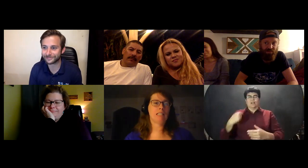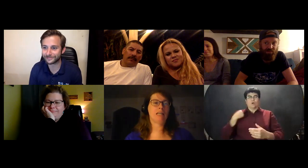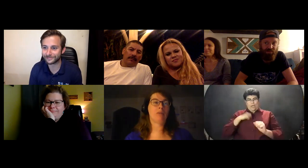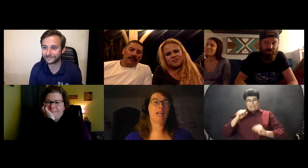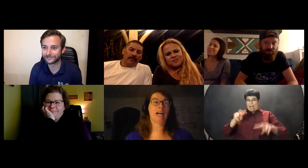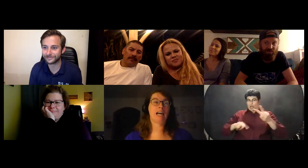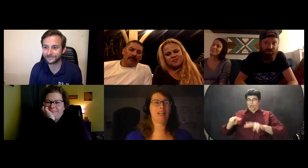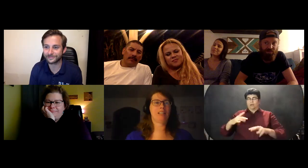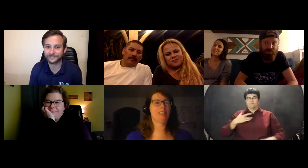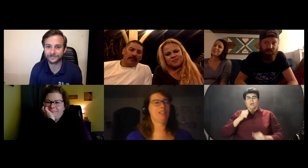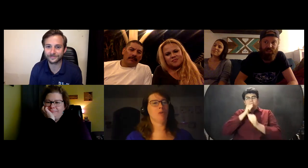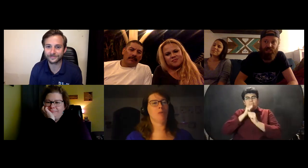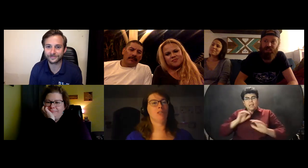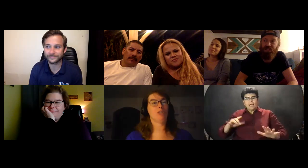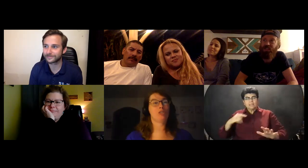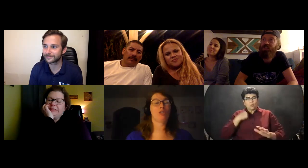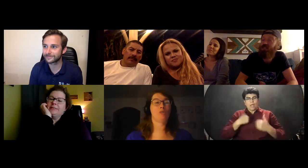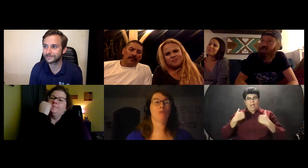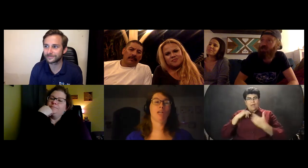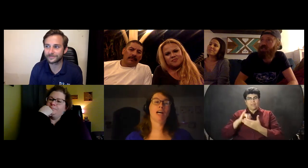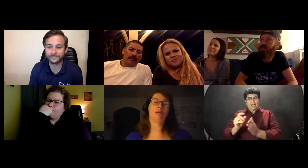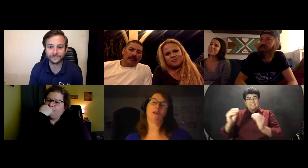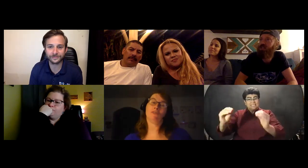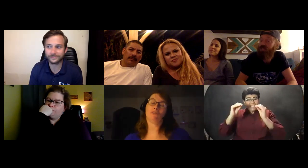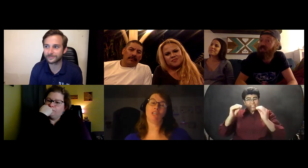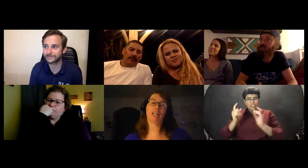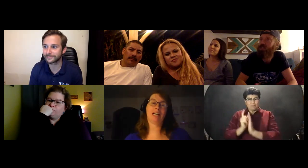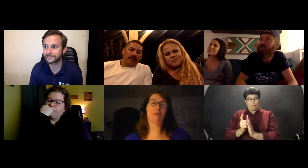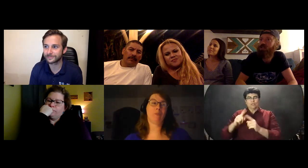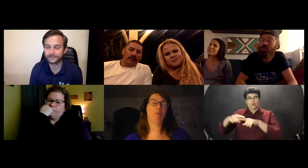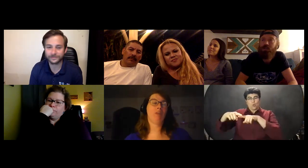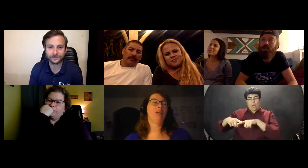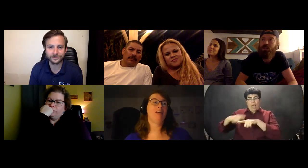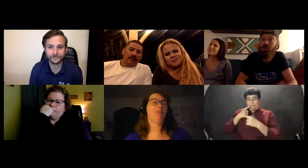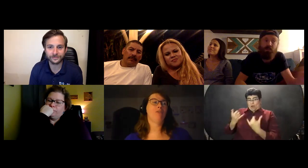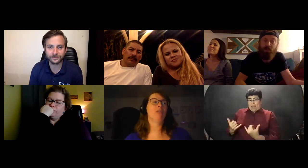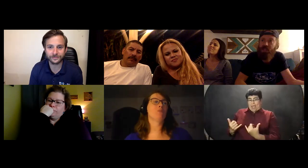that we had that teaching moment